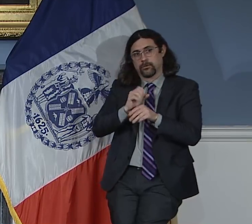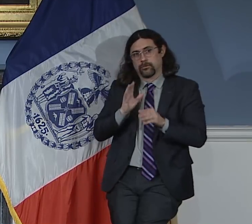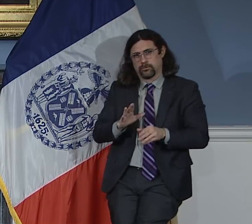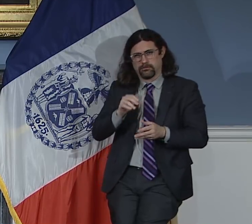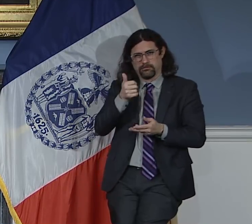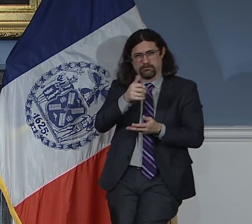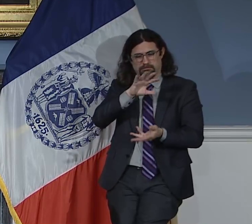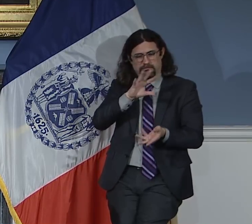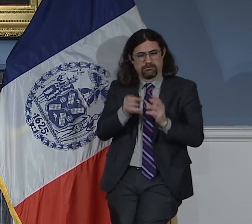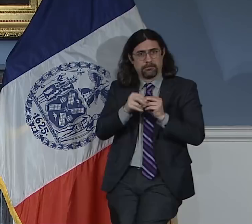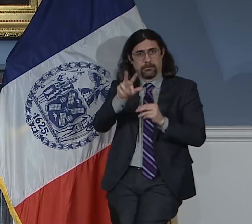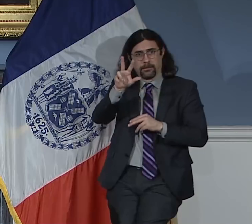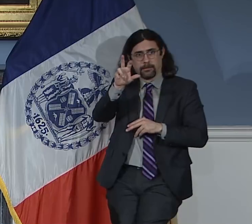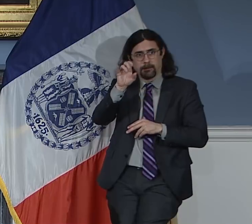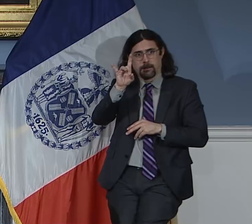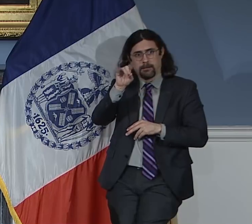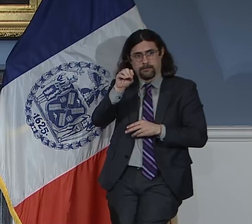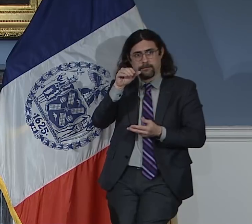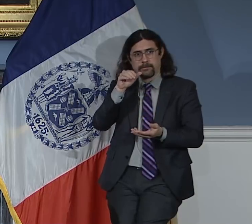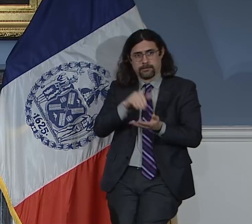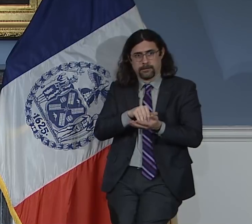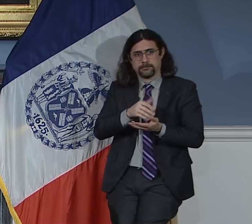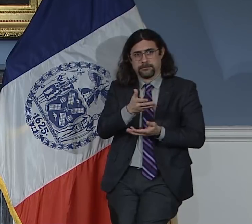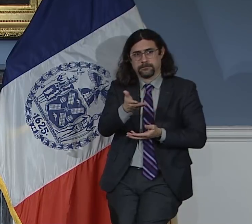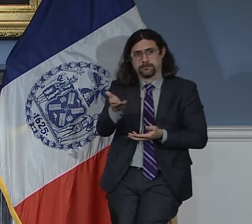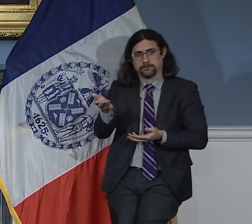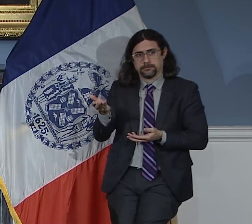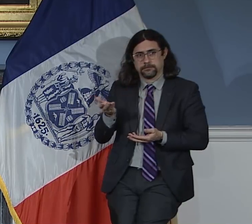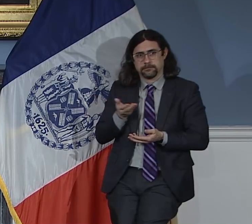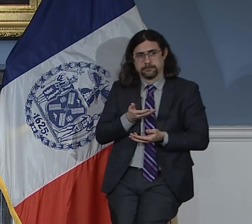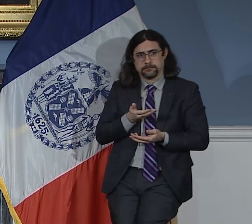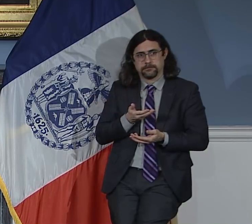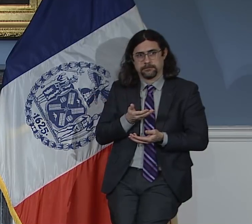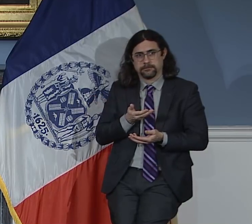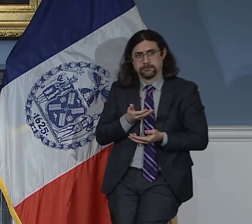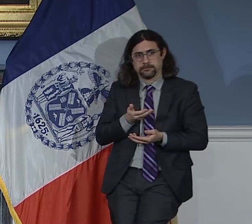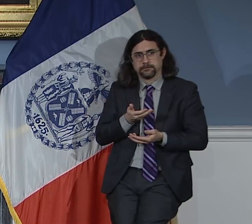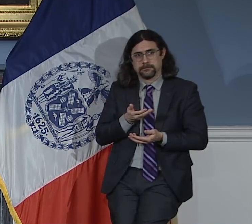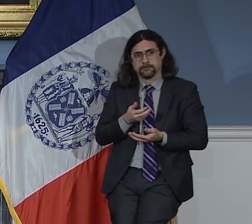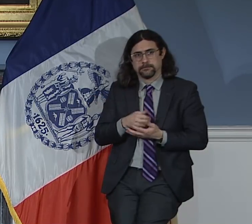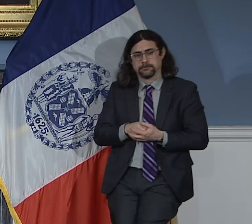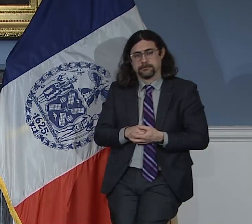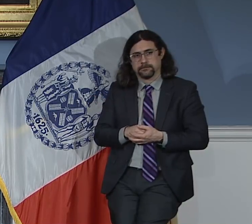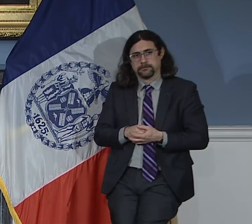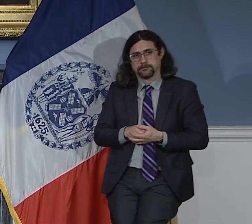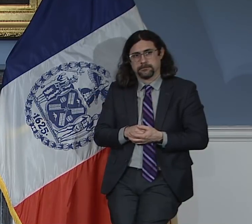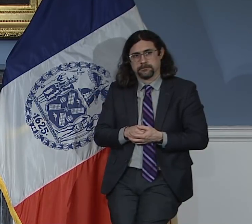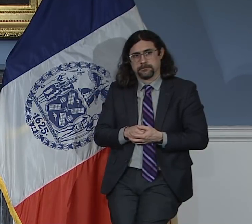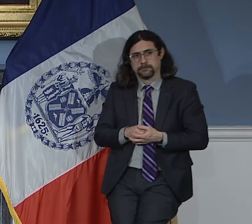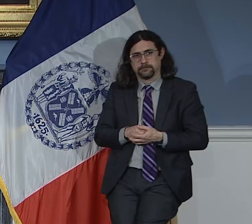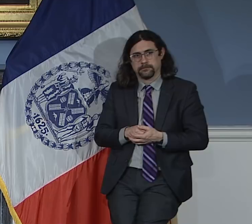IS ABOUT 380,000 STRONG, WHEN YOU FACTOR IN ALL EELMETSN OF THE PUBLIC SECTOR AT